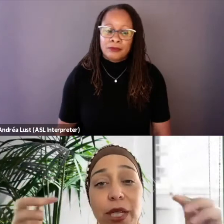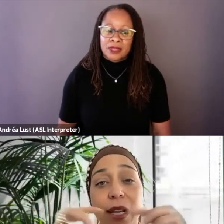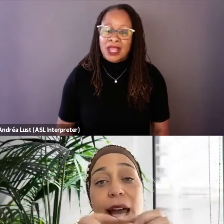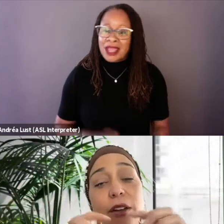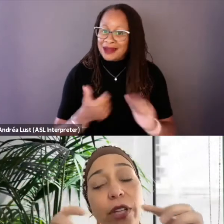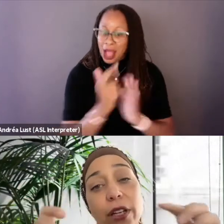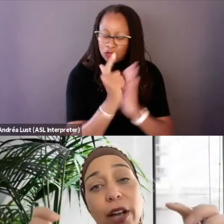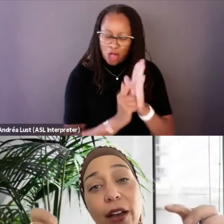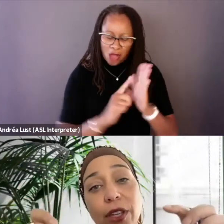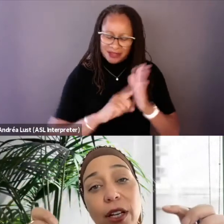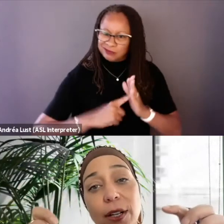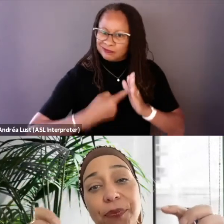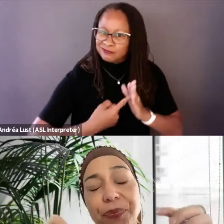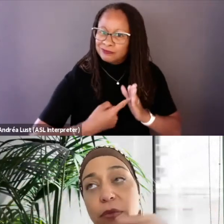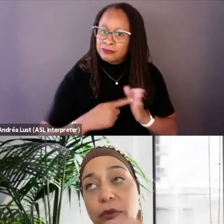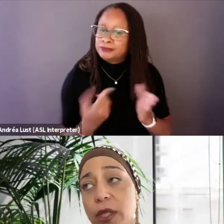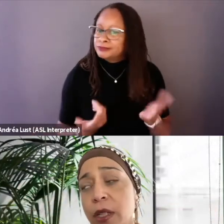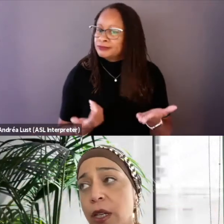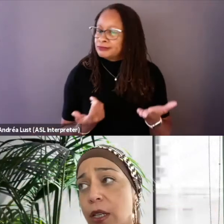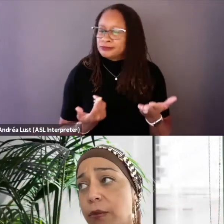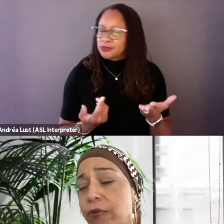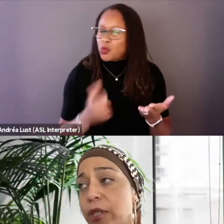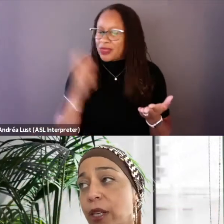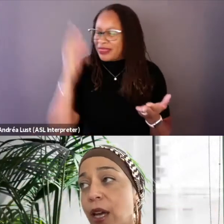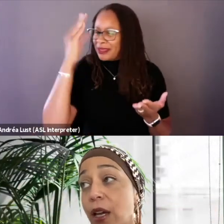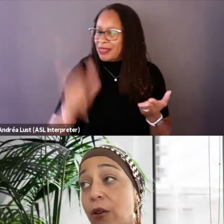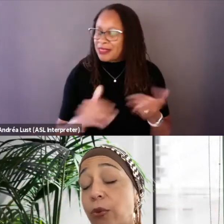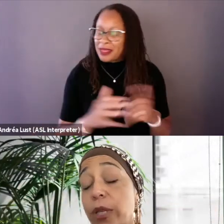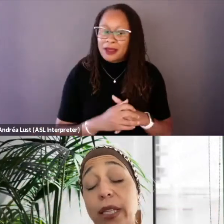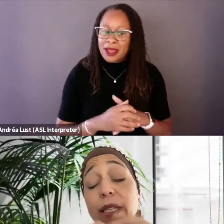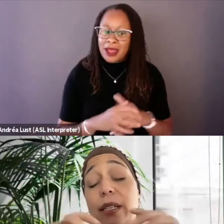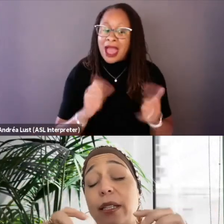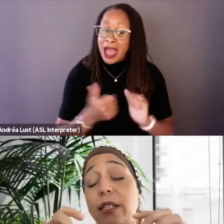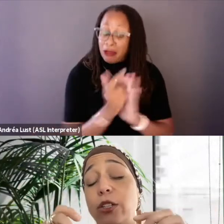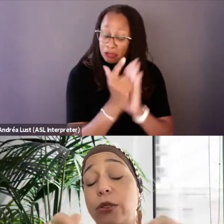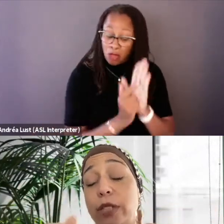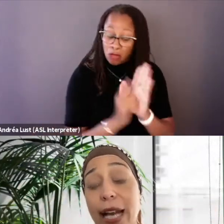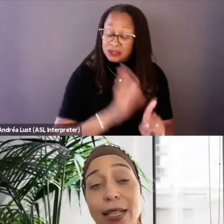how they're really utilized as weapons in some way